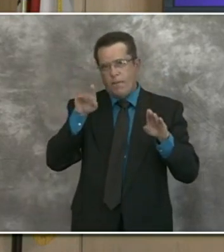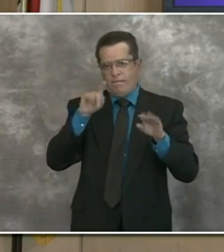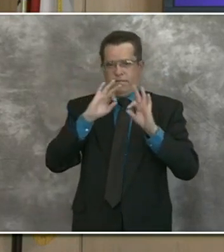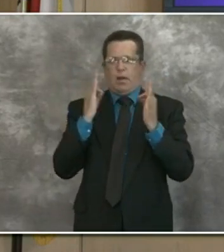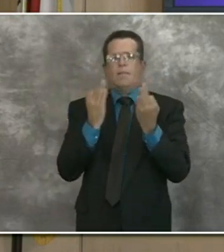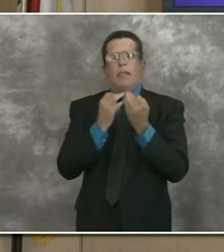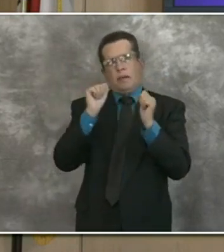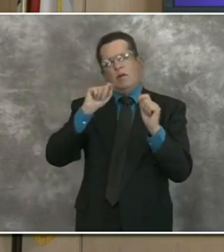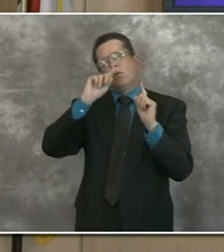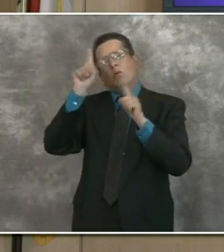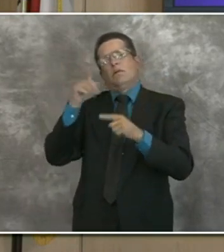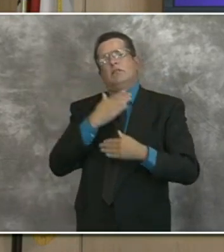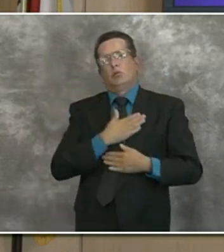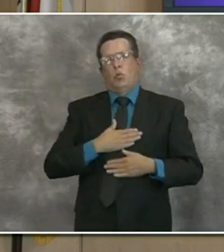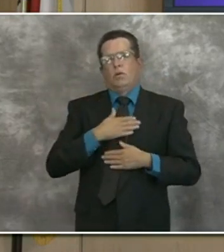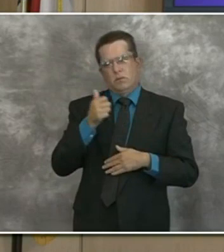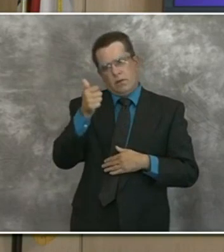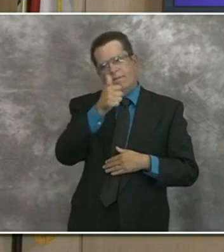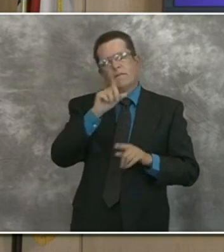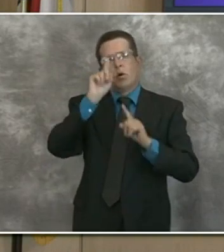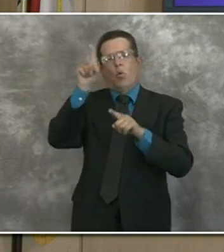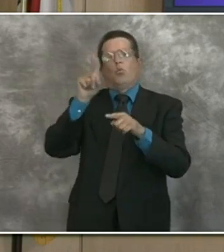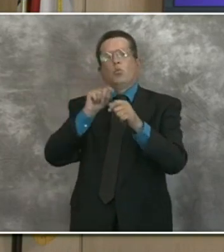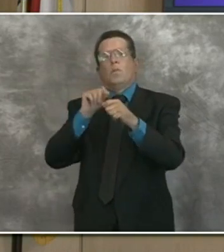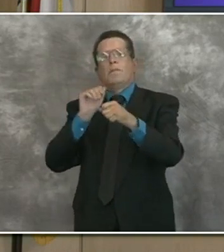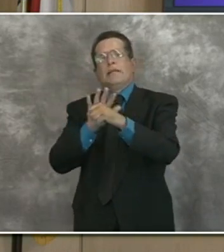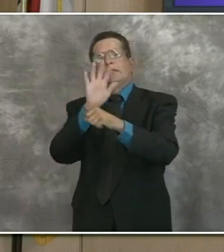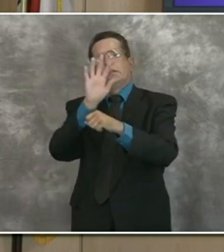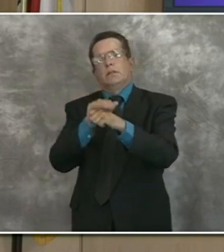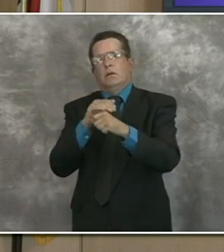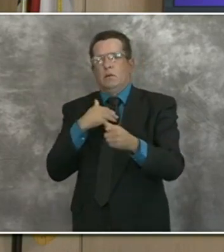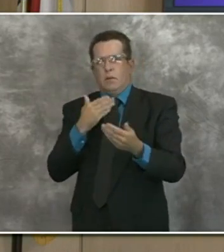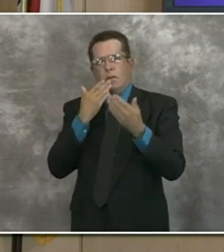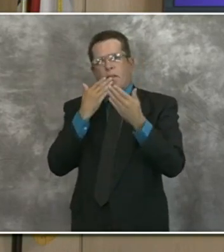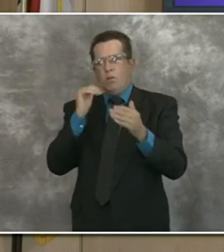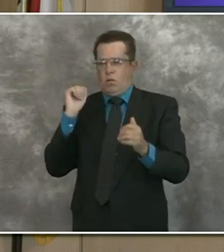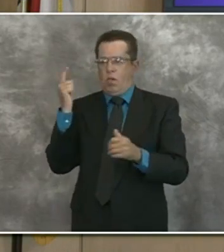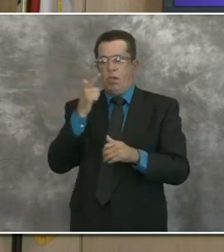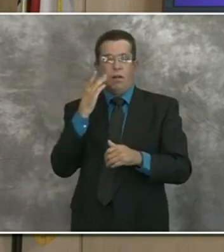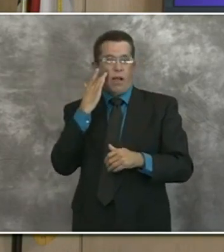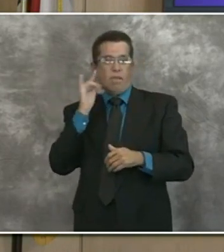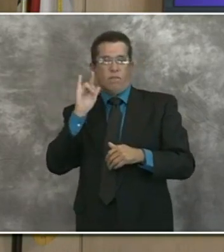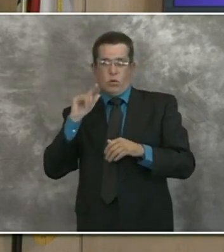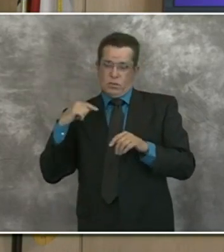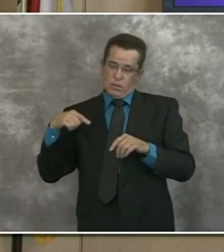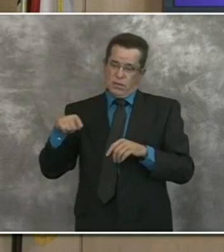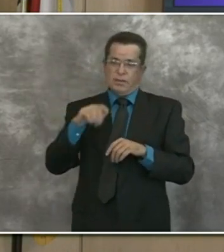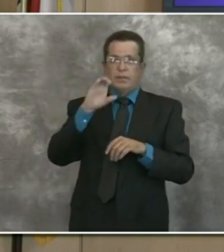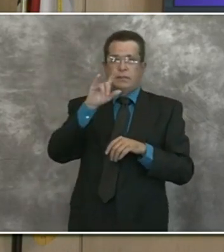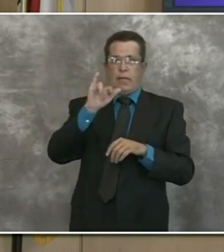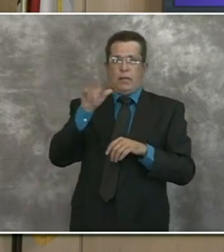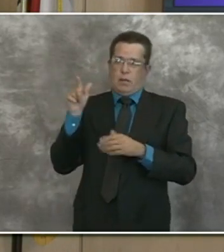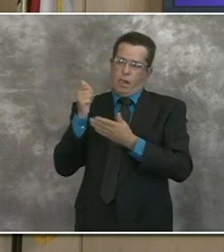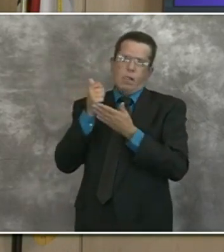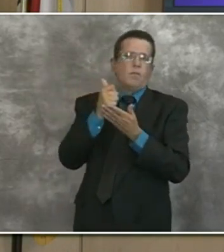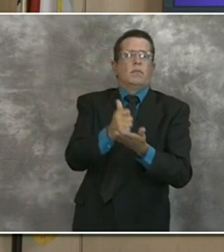COULDN'T BE BETTER WITH THE WEATHER ABOUT TO HEAT UP. SO WE HOPE FAMILIES WILL BE ABLE